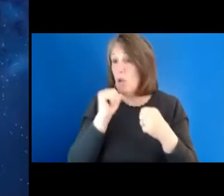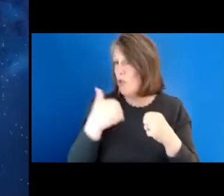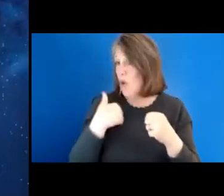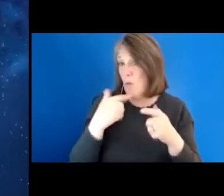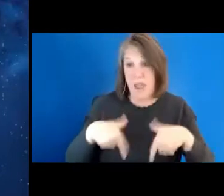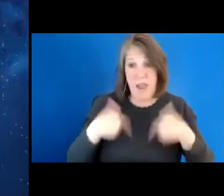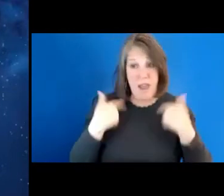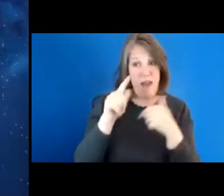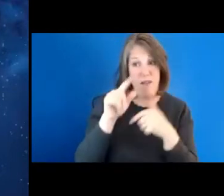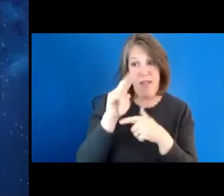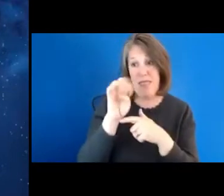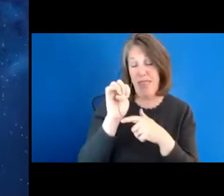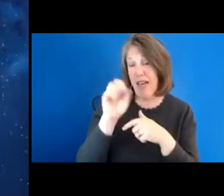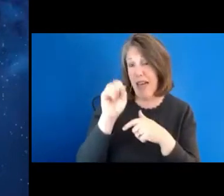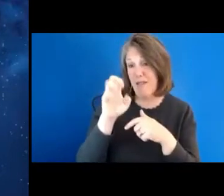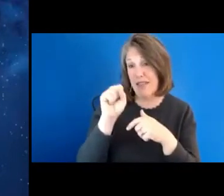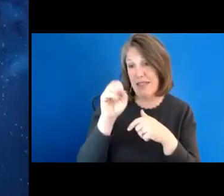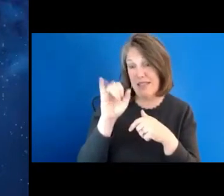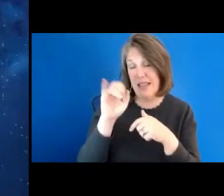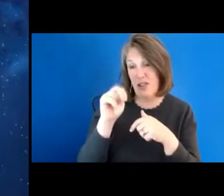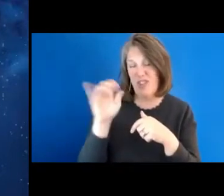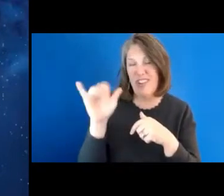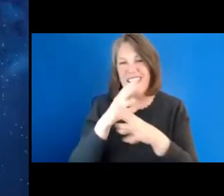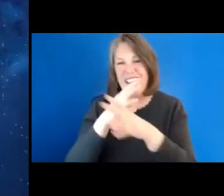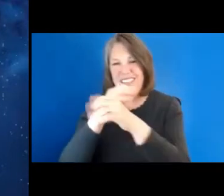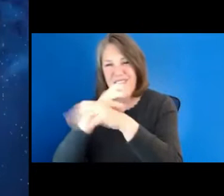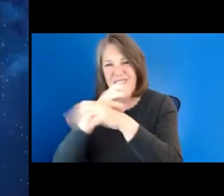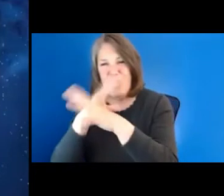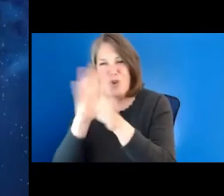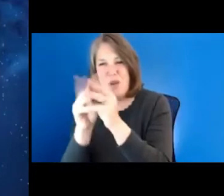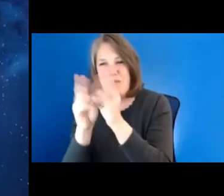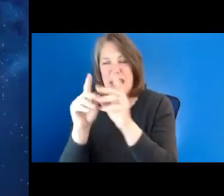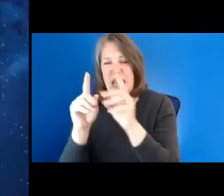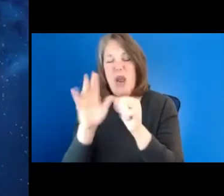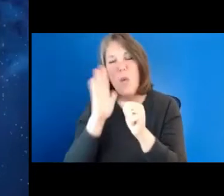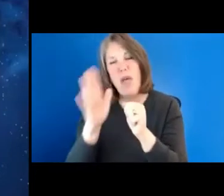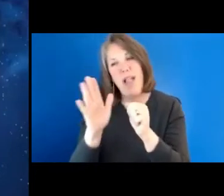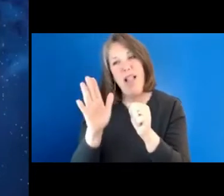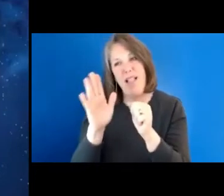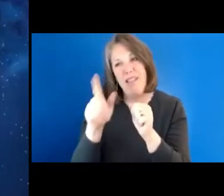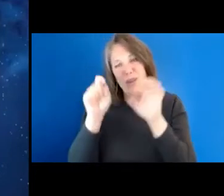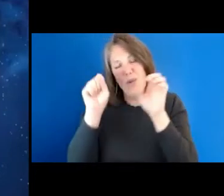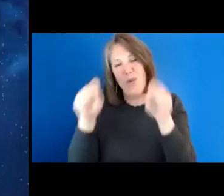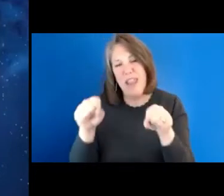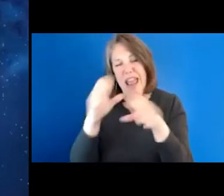as you will in the virtual meeting, will be able to the overall gist